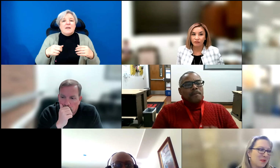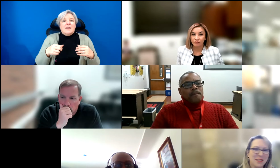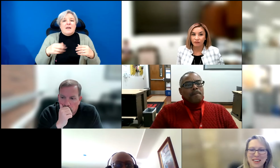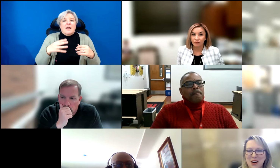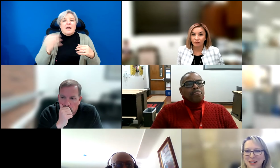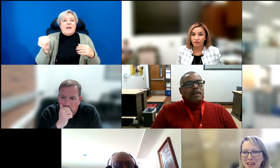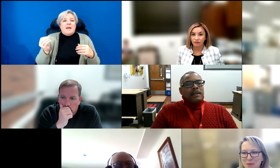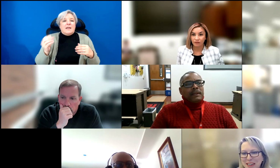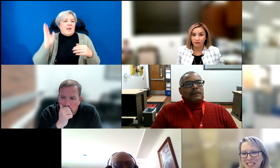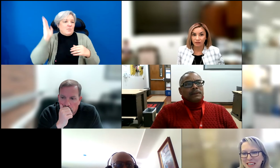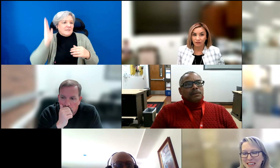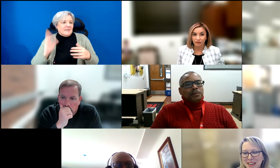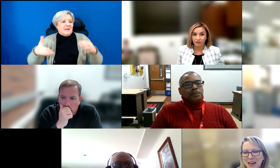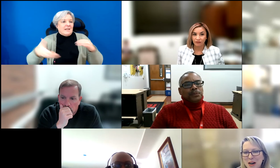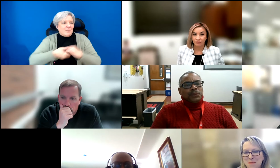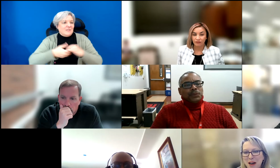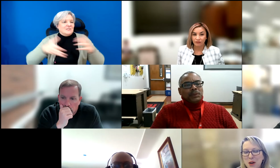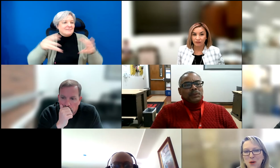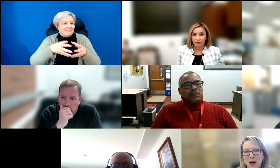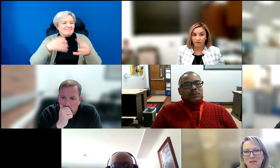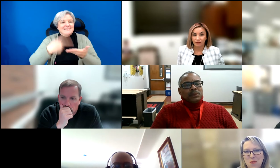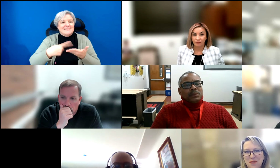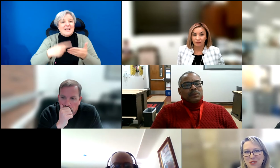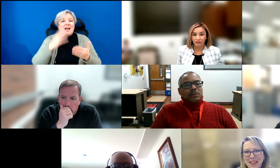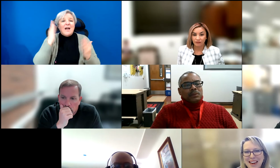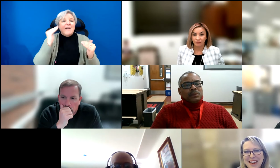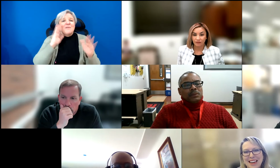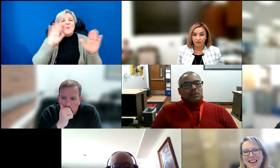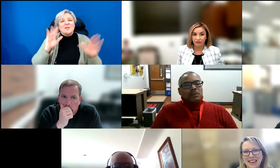present our collaboration. I hope you all have a wonderful day and